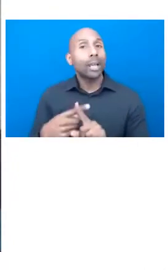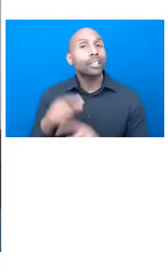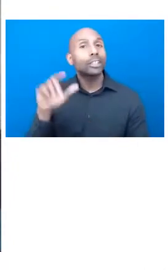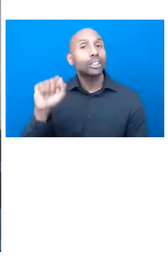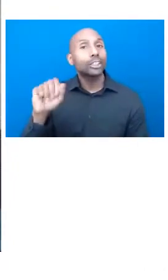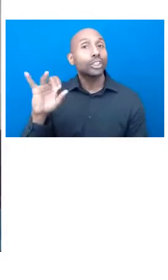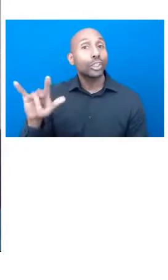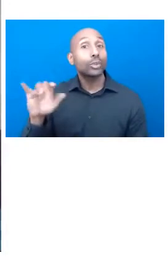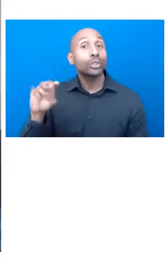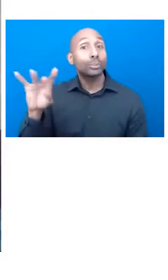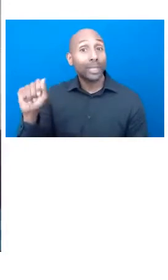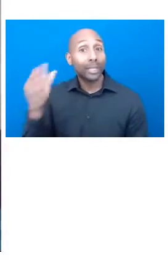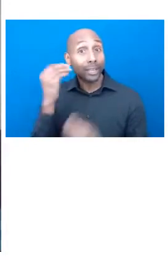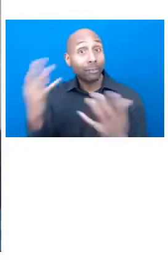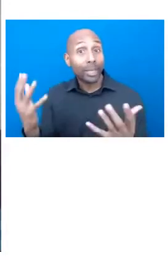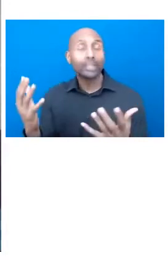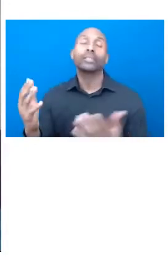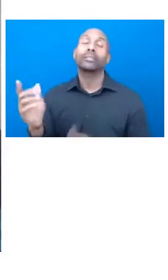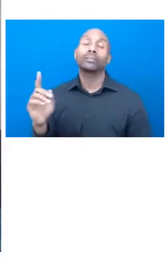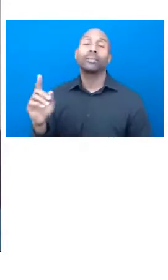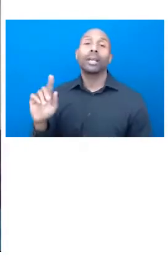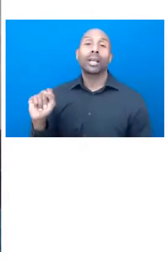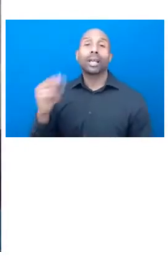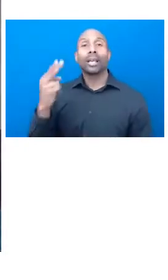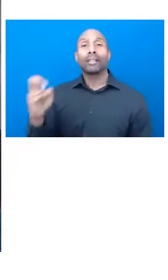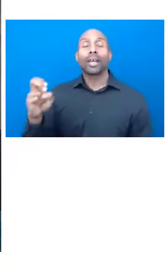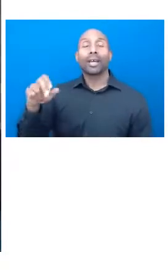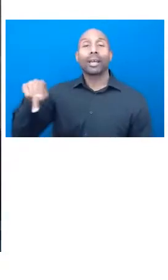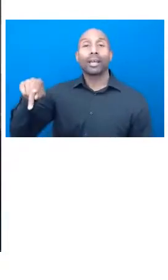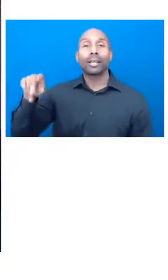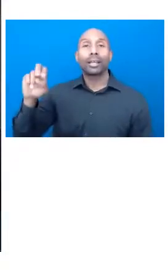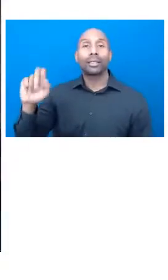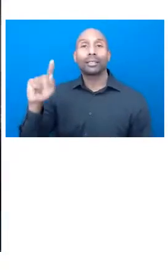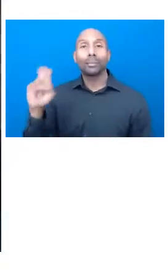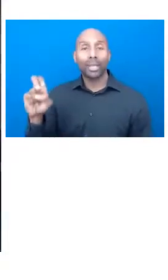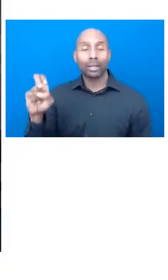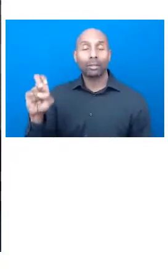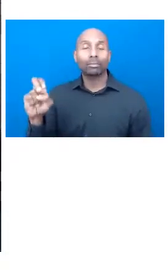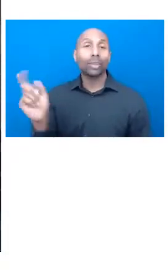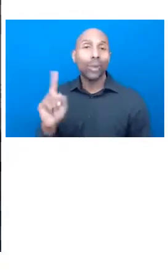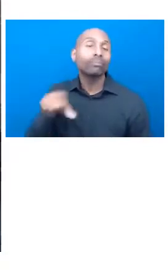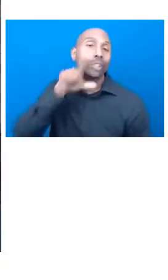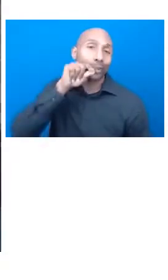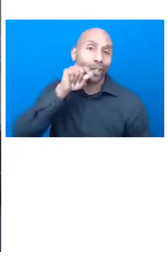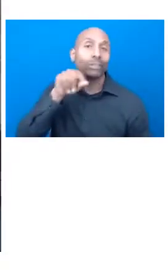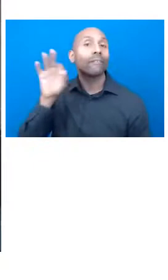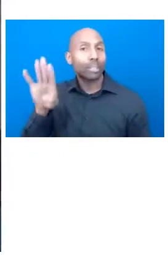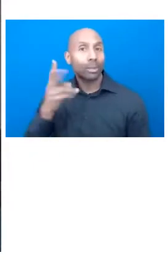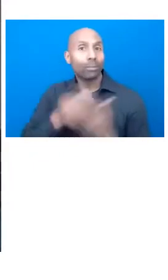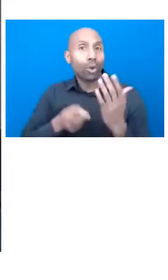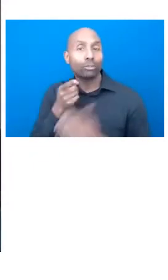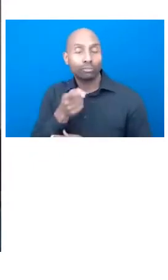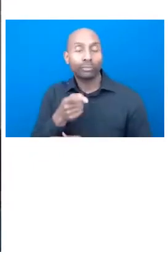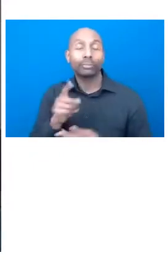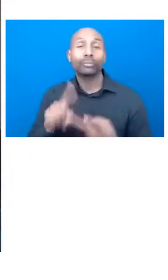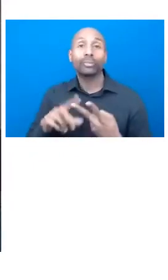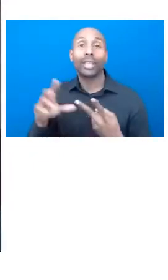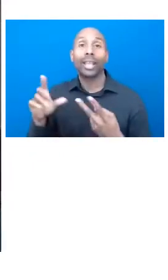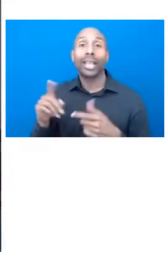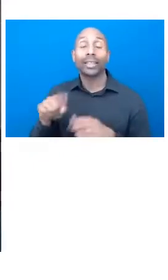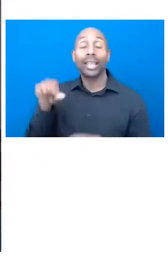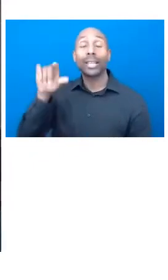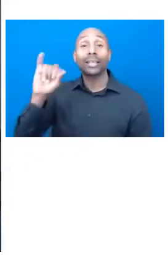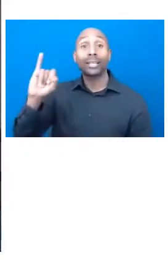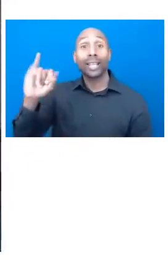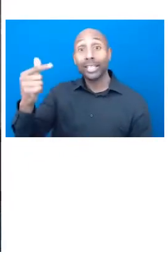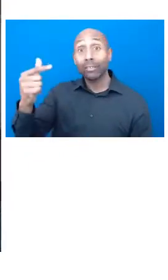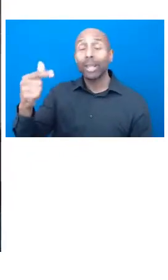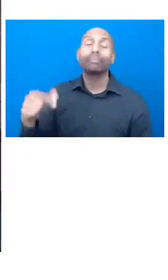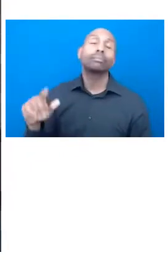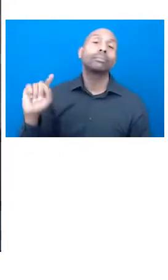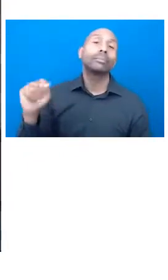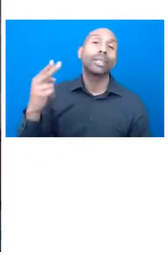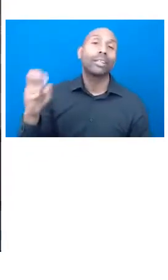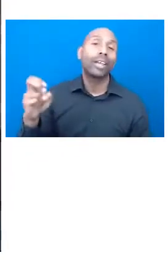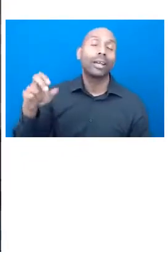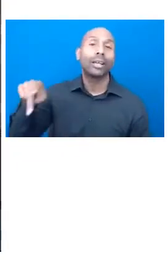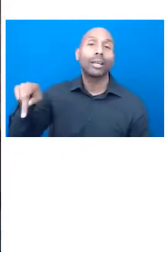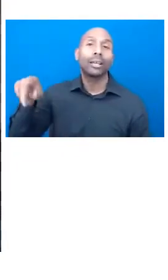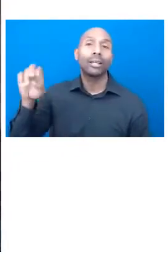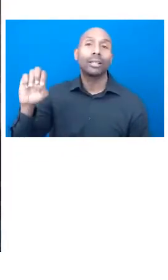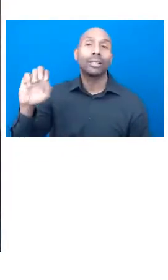We are @thepeale on Facebook and @thepealebaltimore on Twitter.